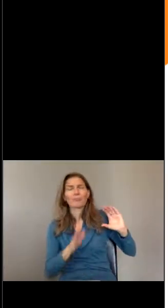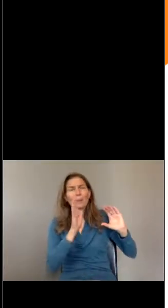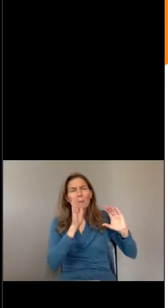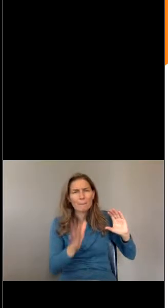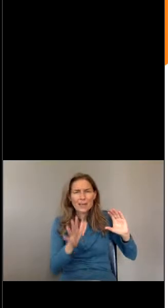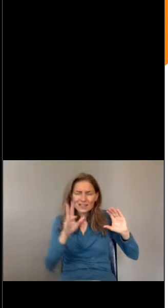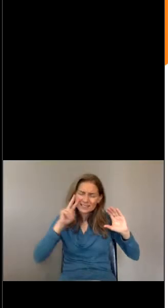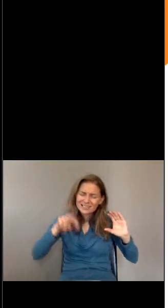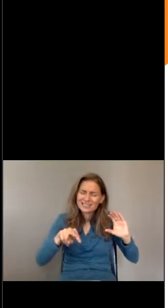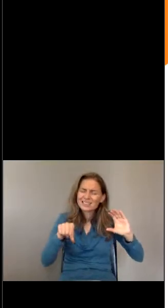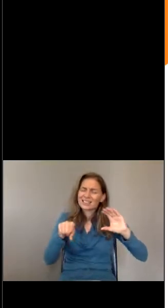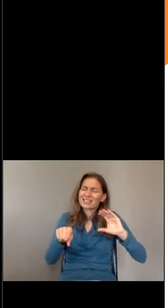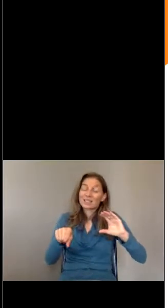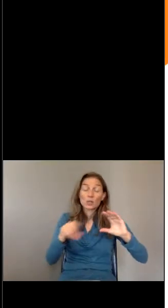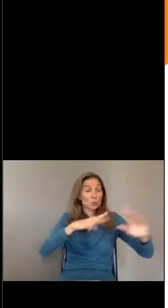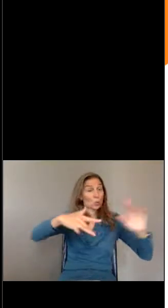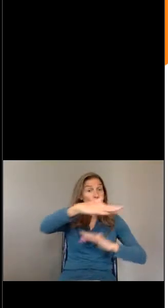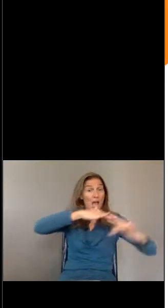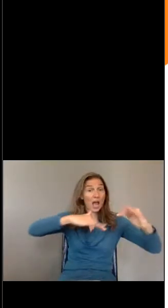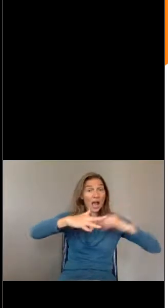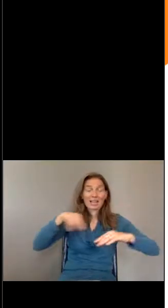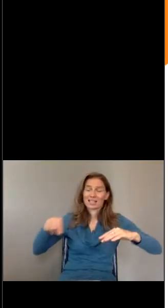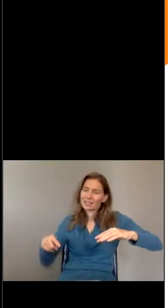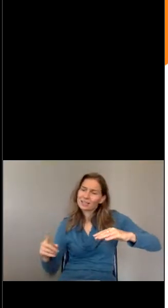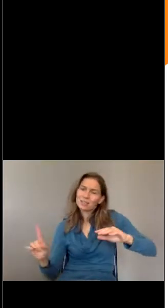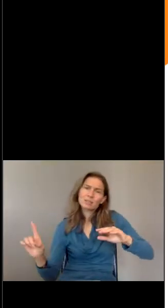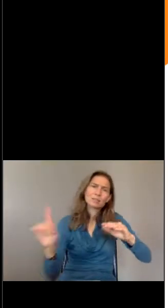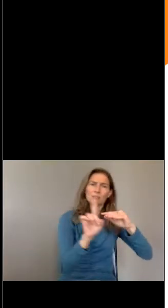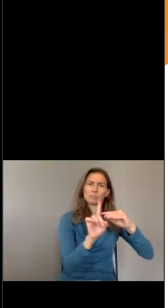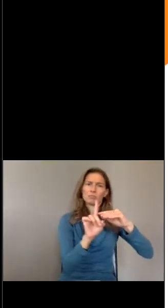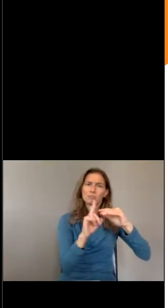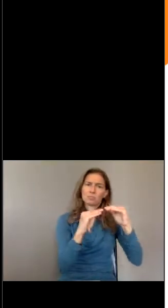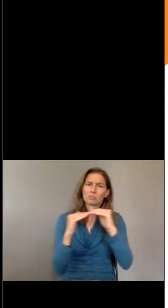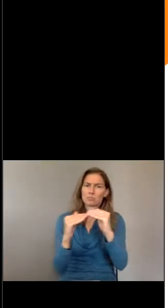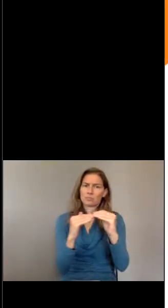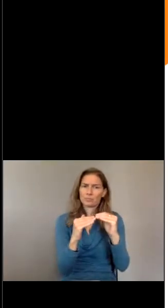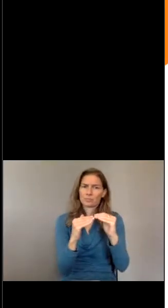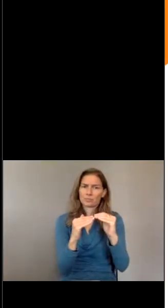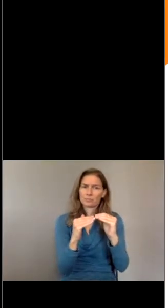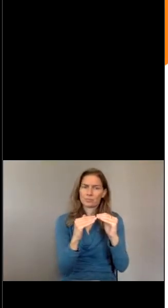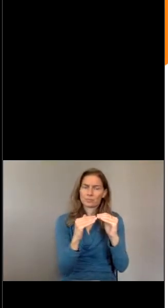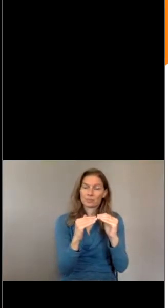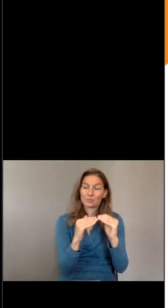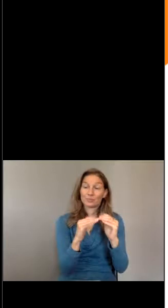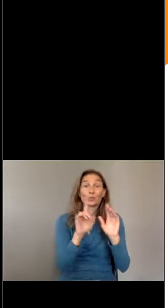Then, more evidence is required to see how social protection schemes work